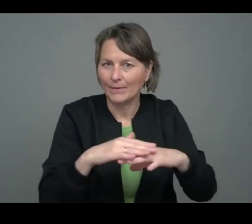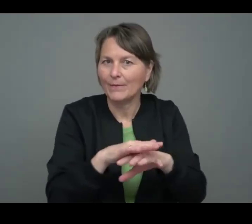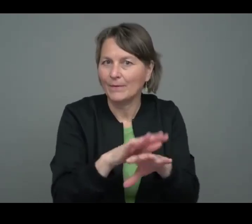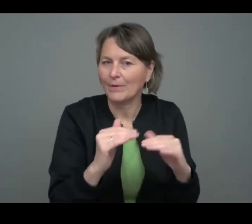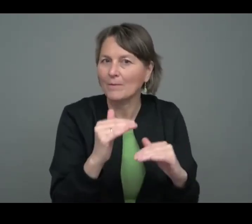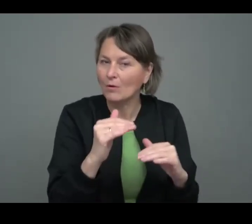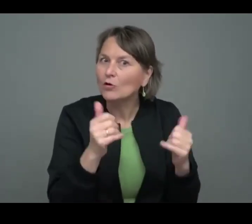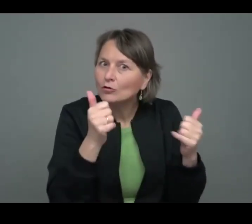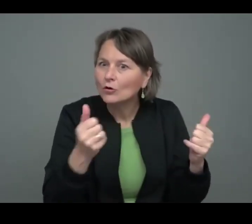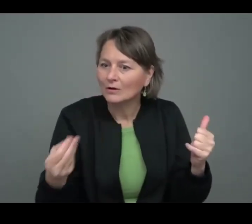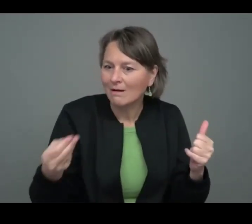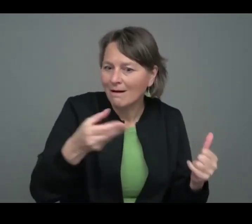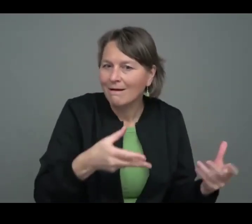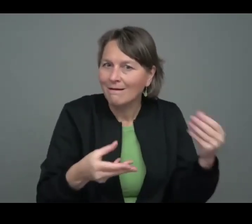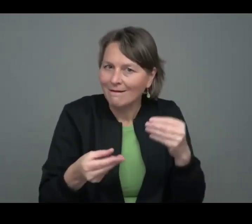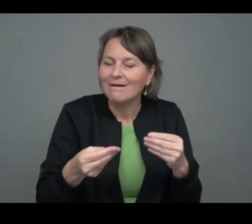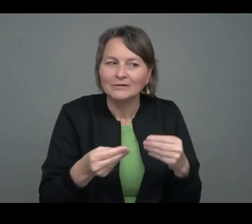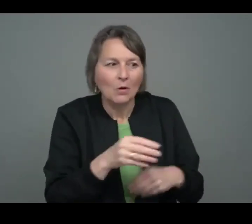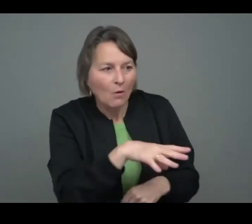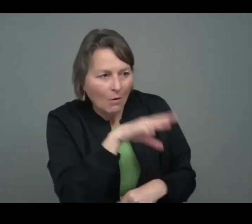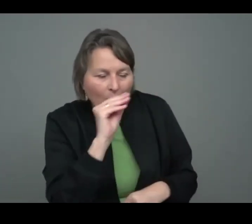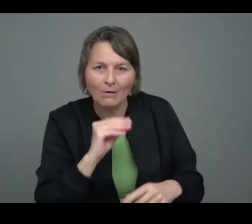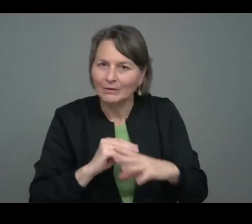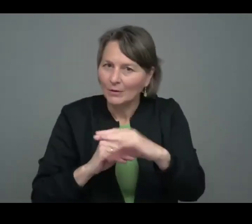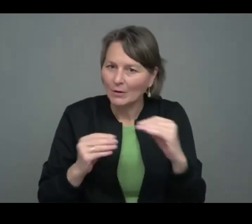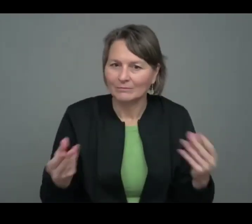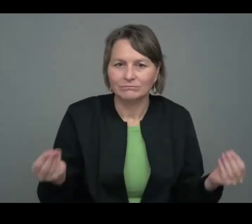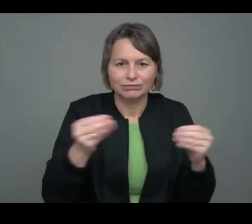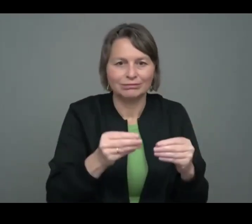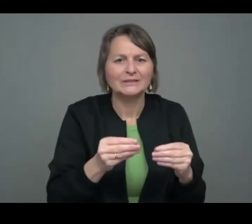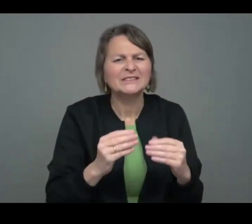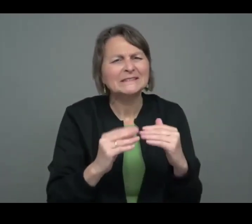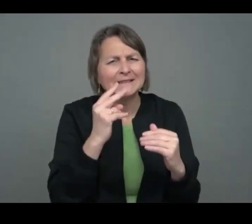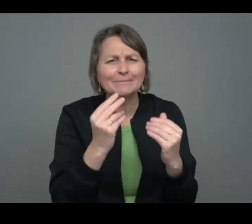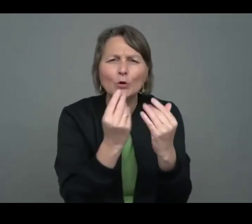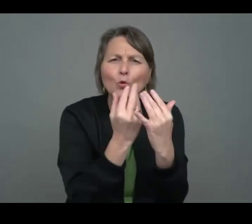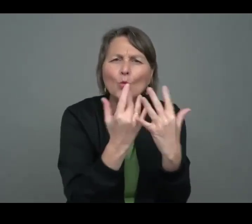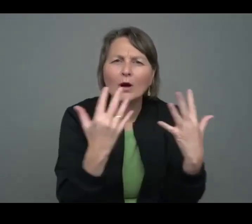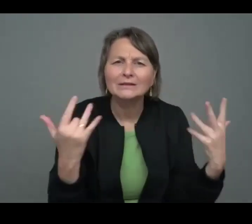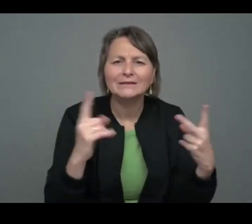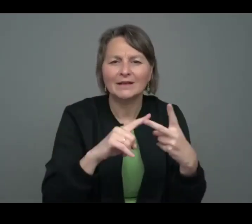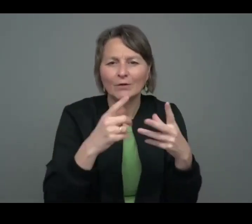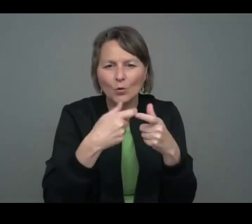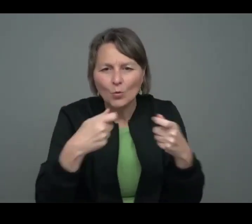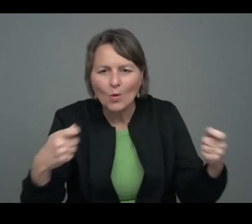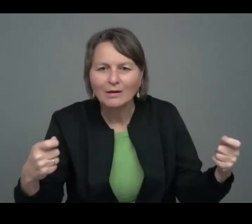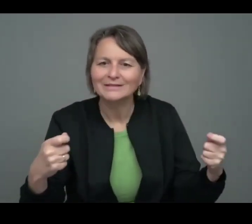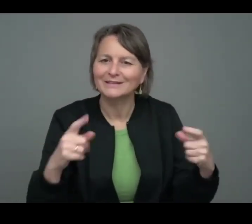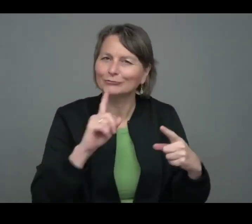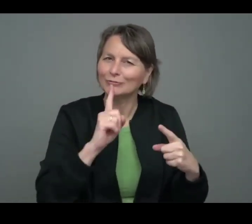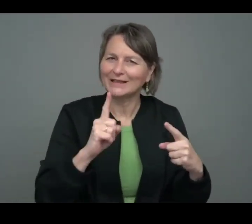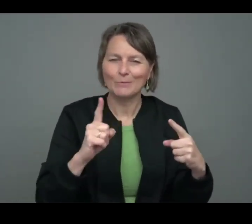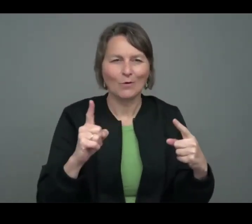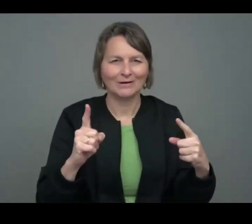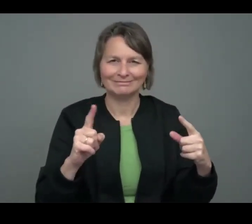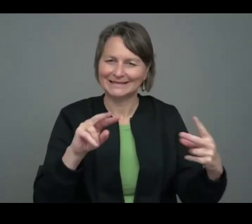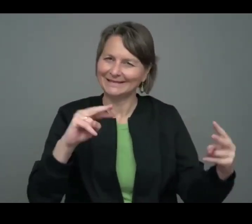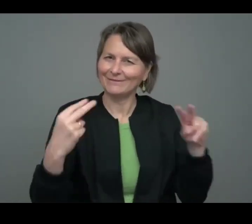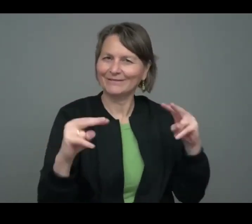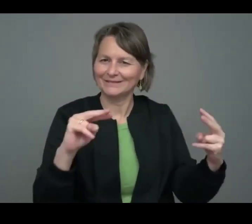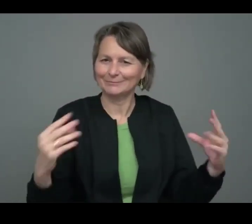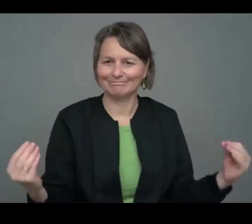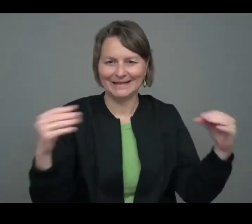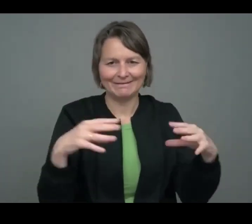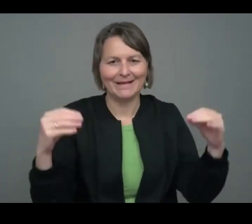But now we are seeing more overlap in how these two fields impact one another. And we